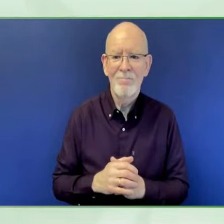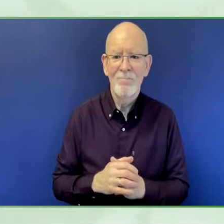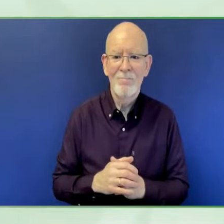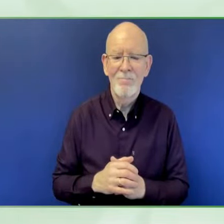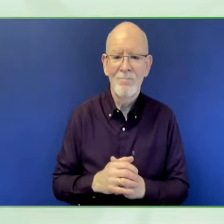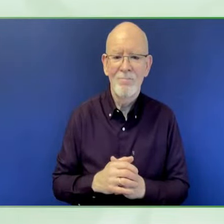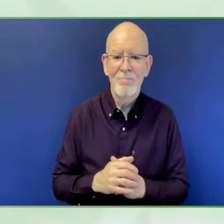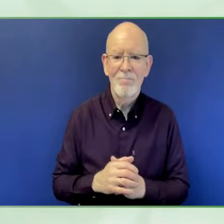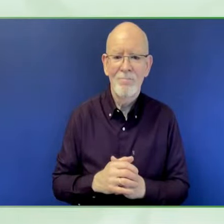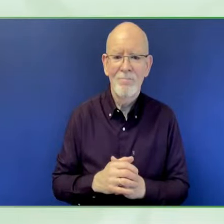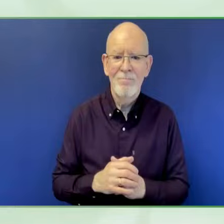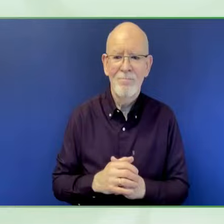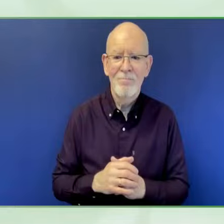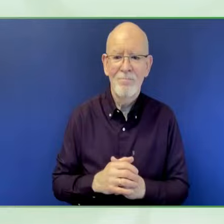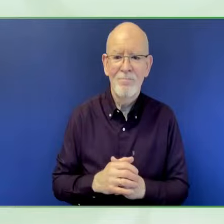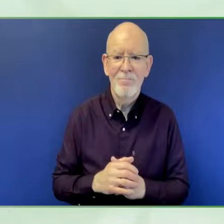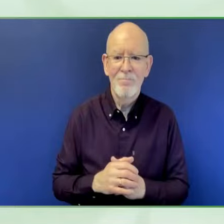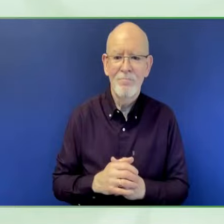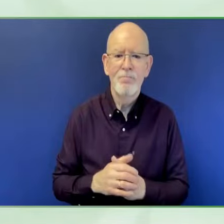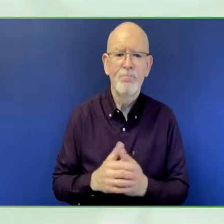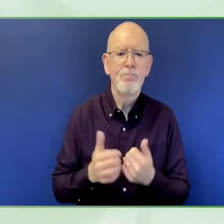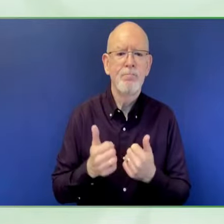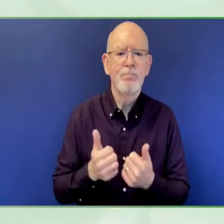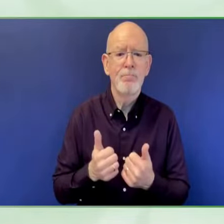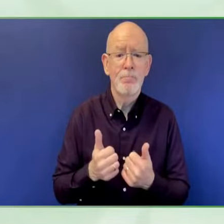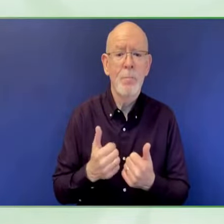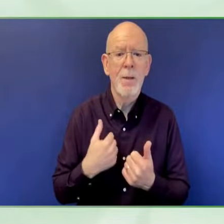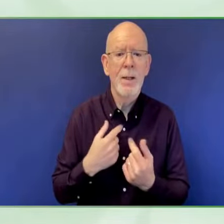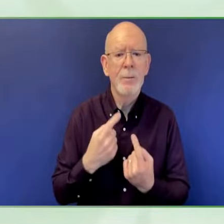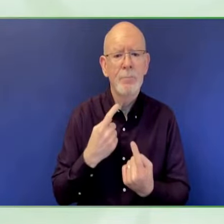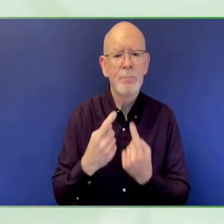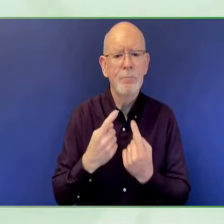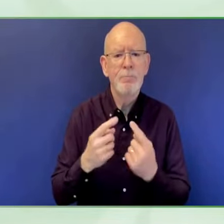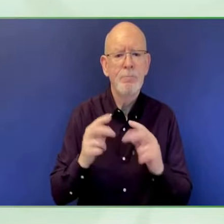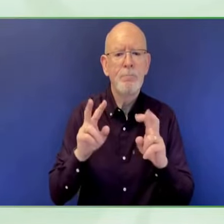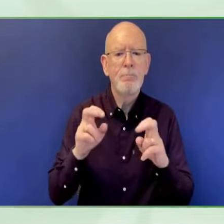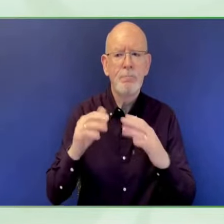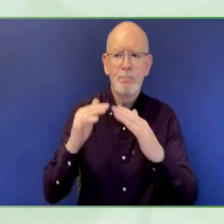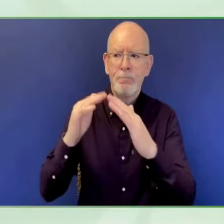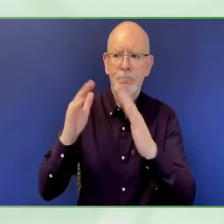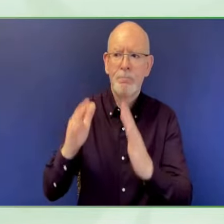where are we with deinstitutionalisation? Are we making progress?